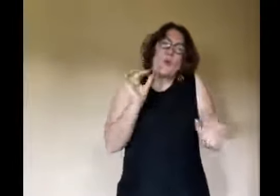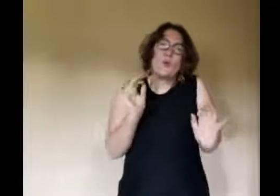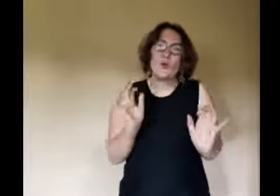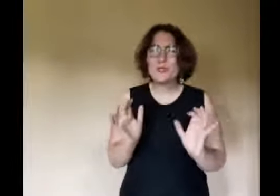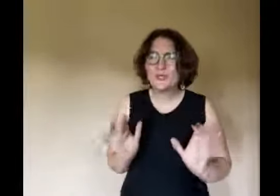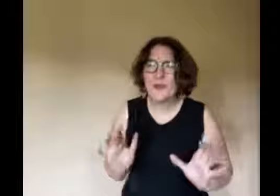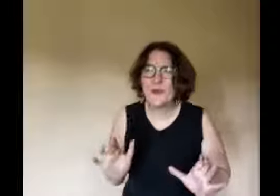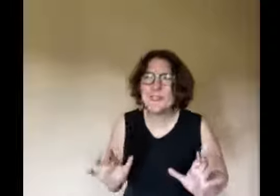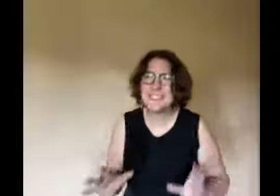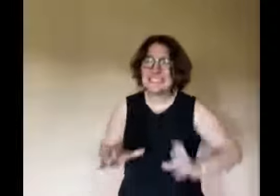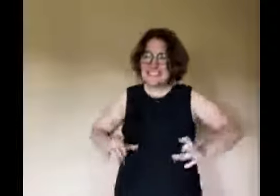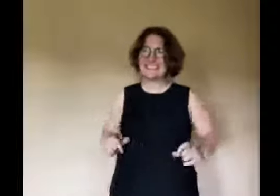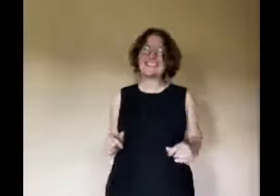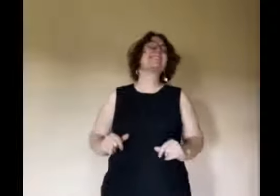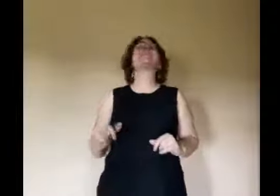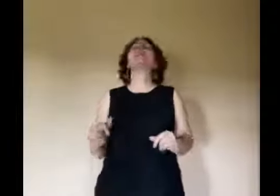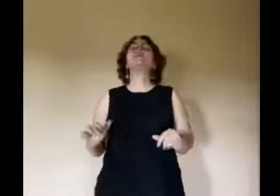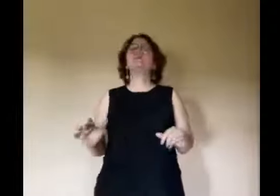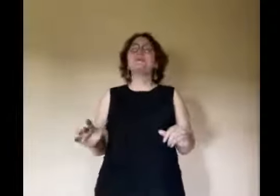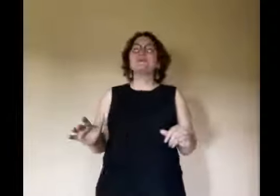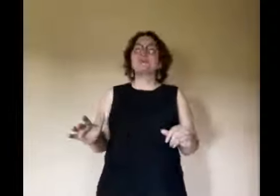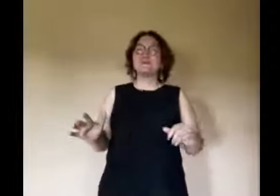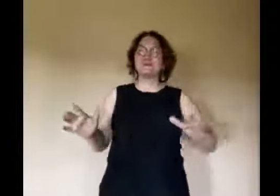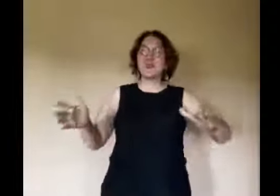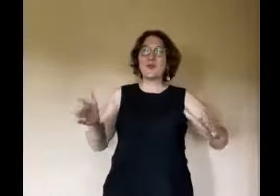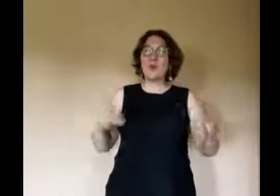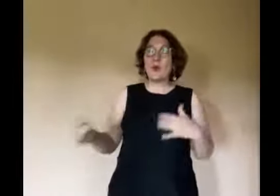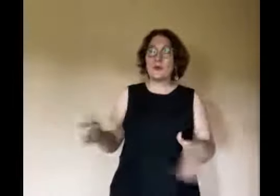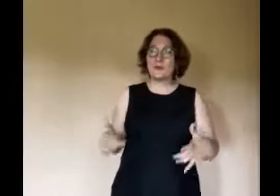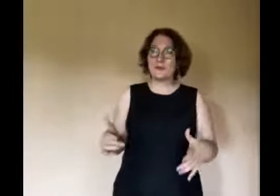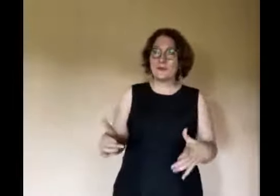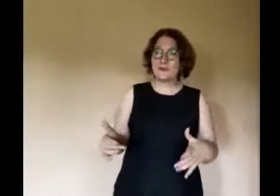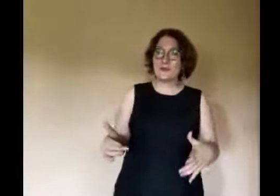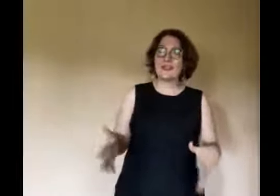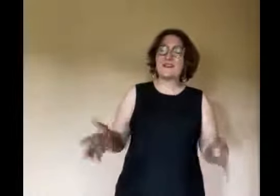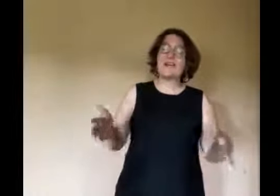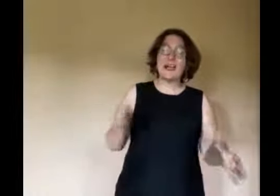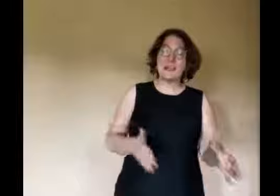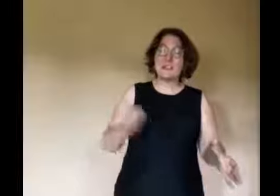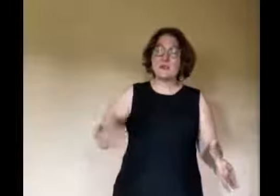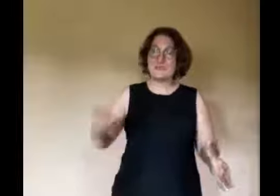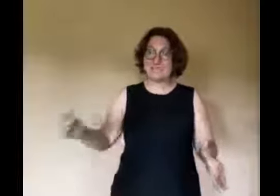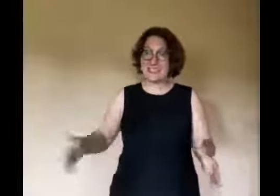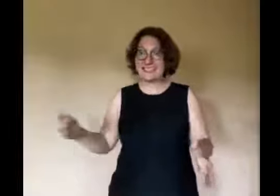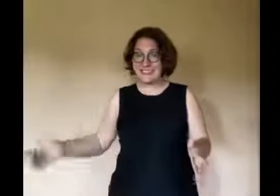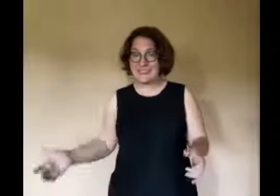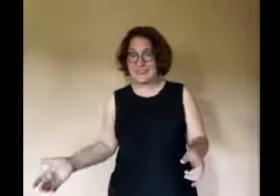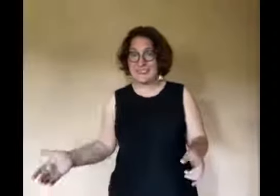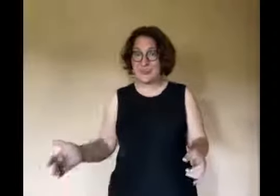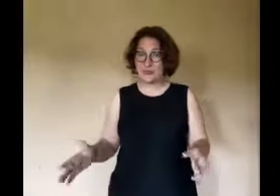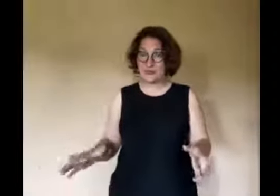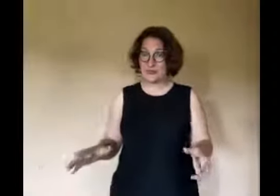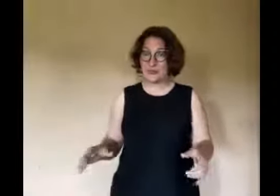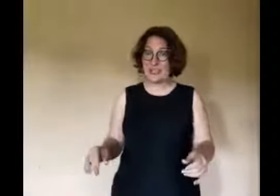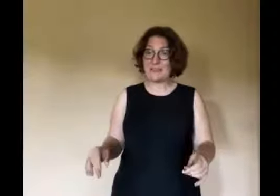the heck of it and keep the fastball he says it is completely separate me up in a whole